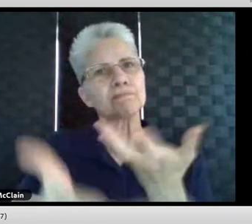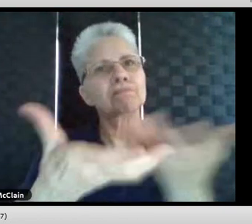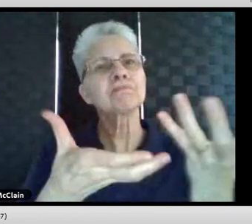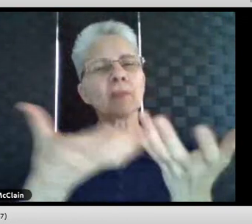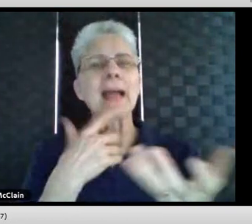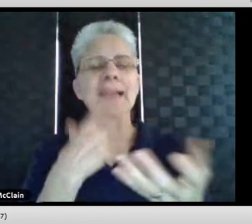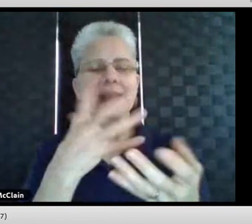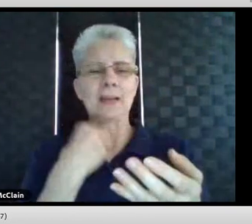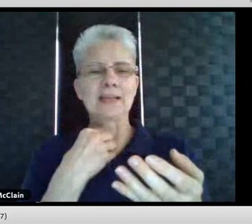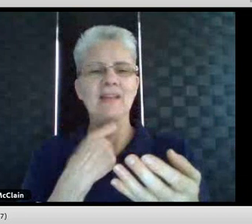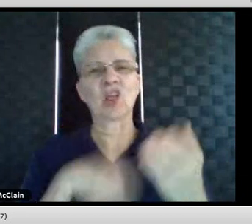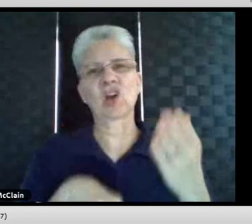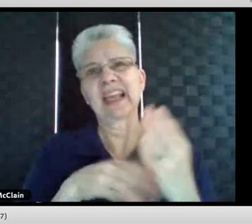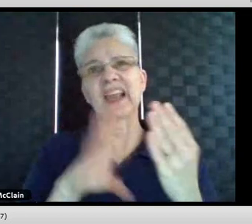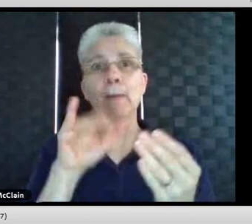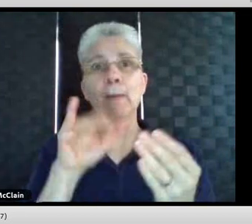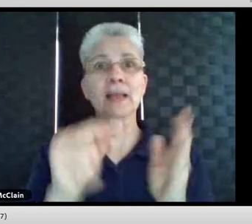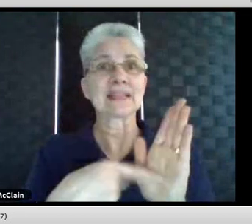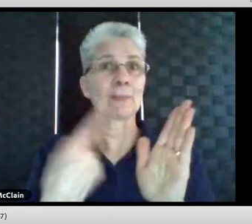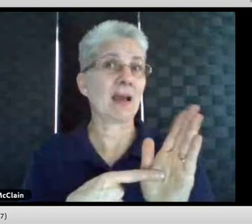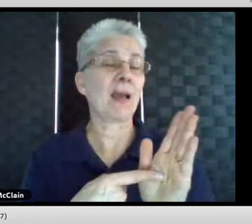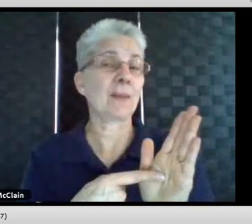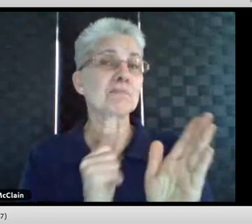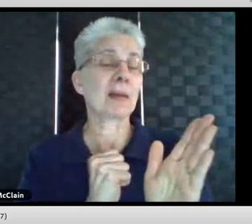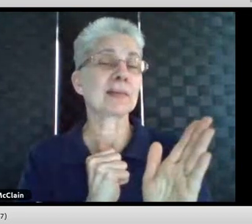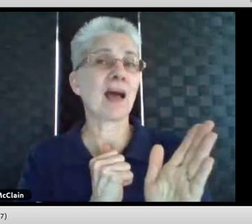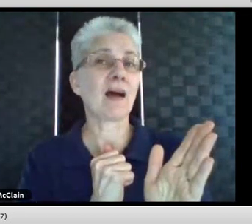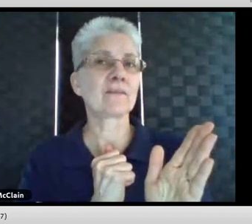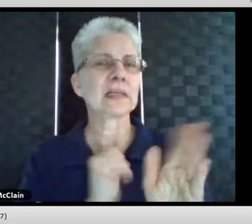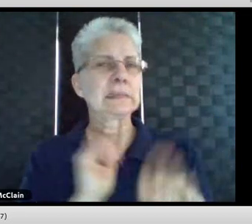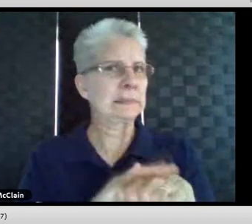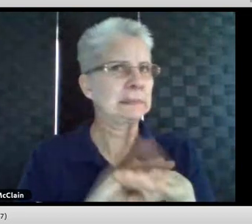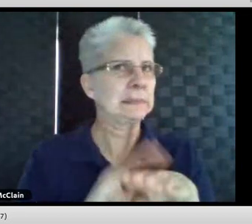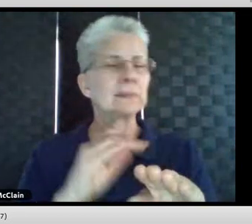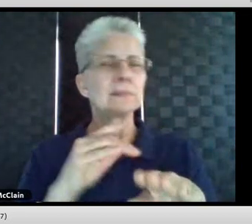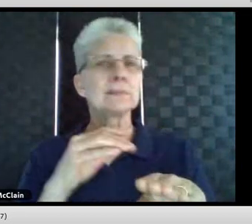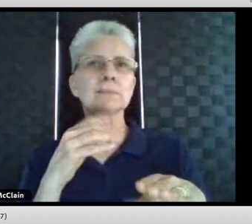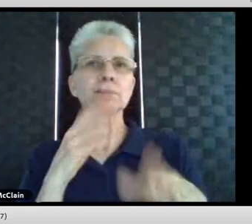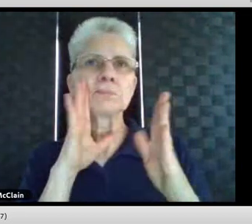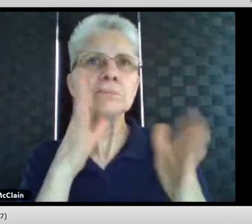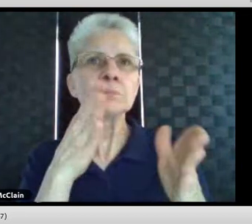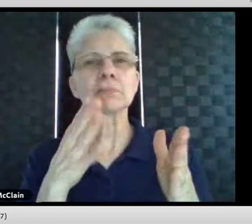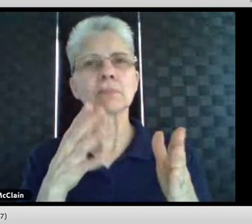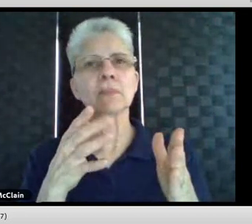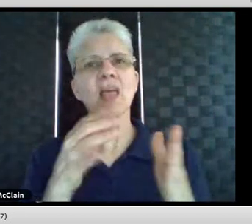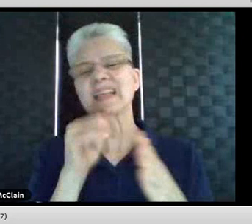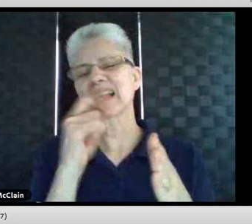a little kick in the butt sometimes. So hopefully, you know, that's not something that happens to you,